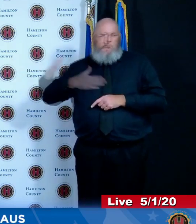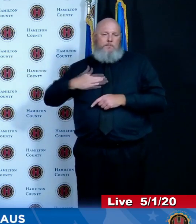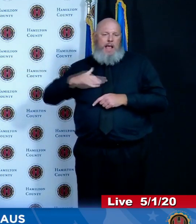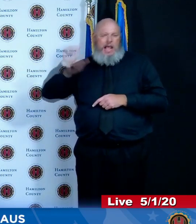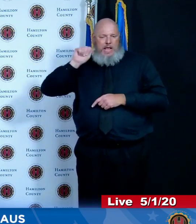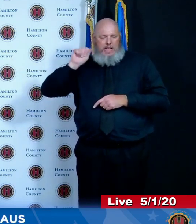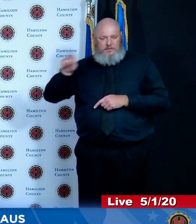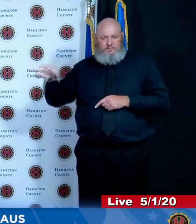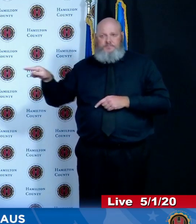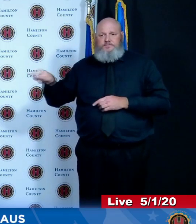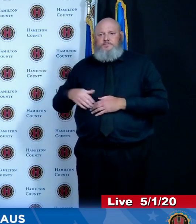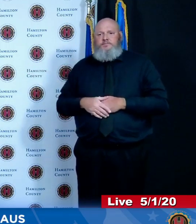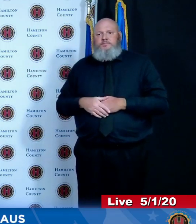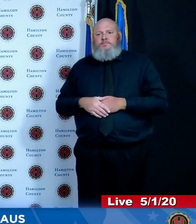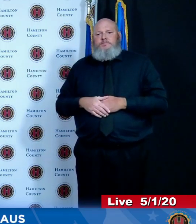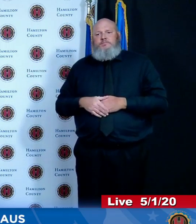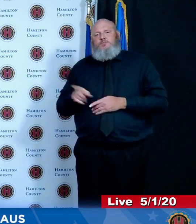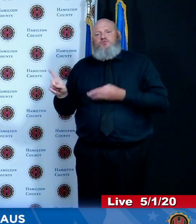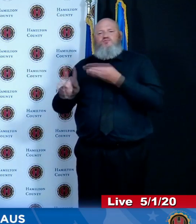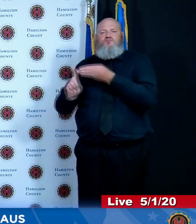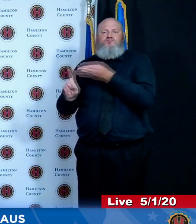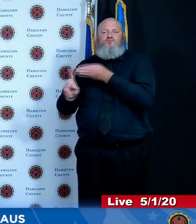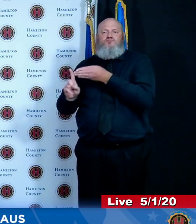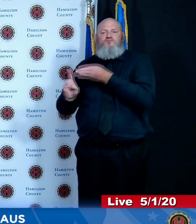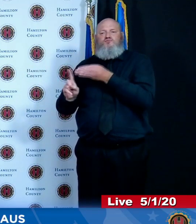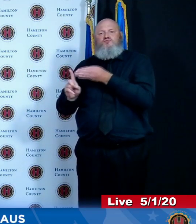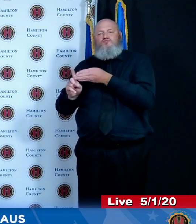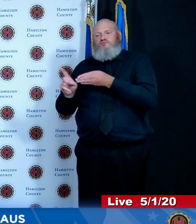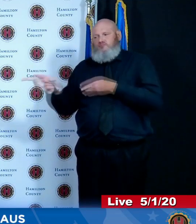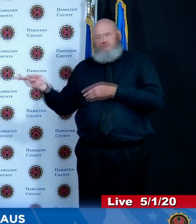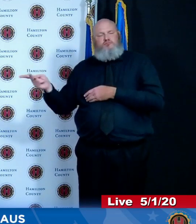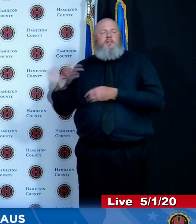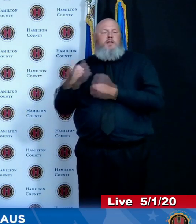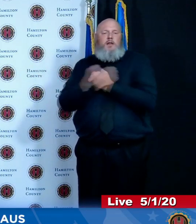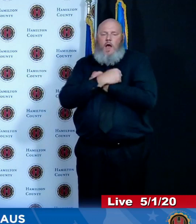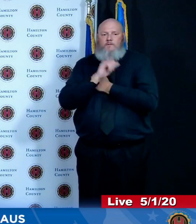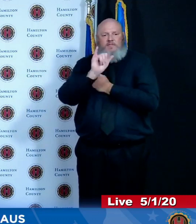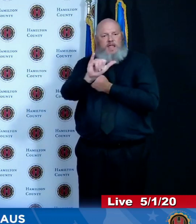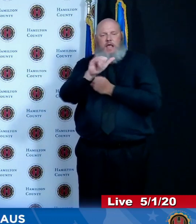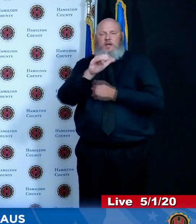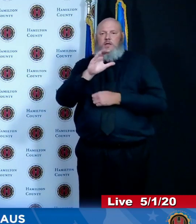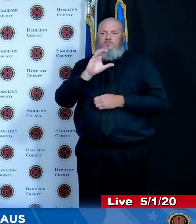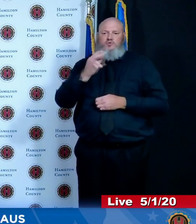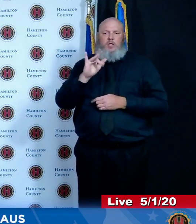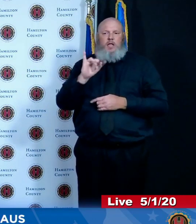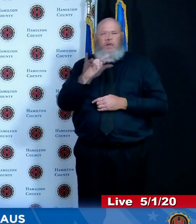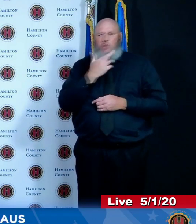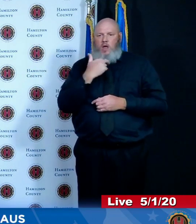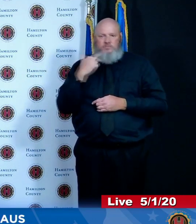know and so really was missing going in according to my mom she and her friends